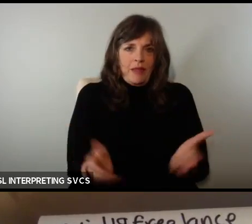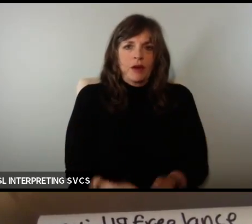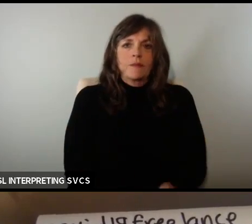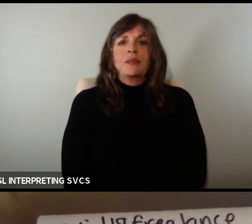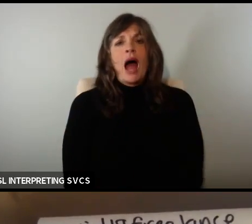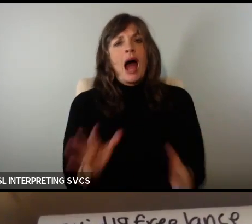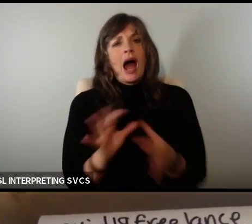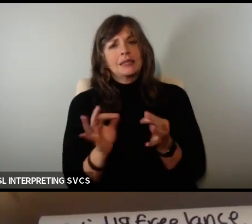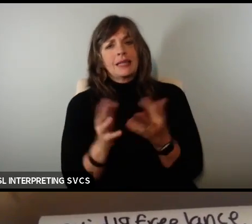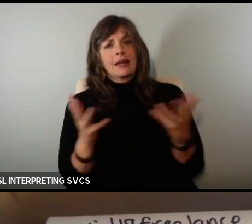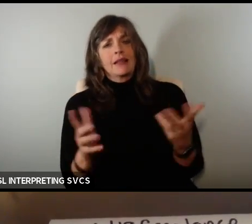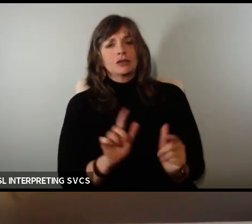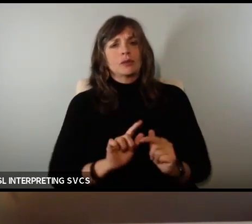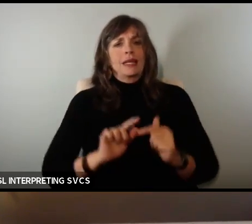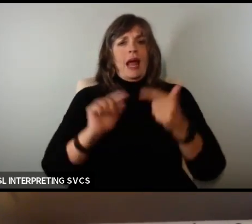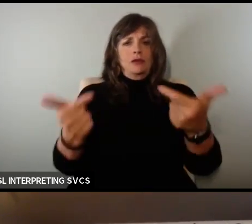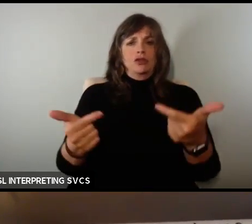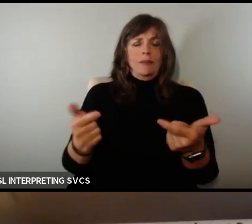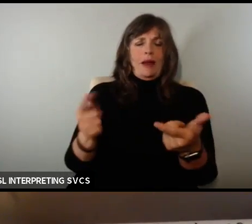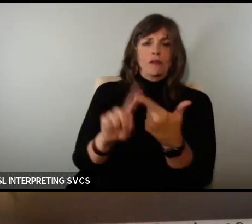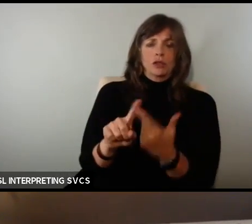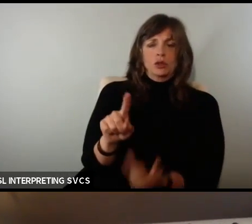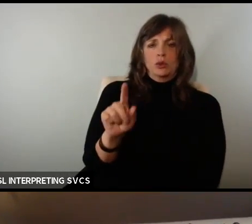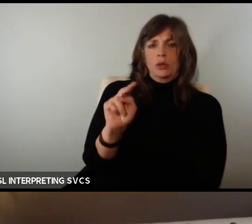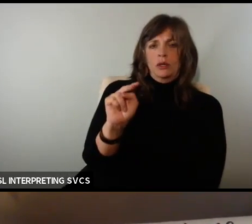So I'm now gonna turn it back over to Nicole and Viviana.